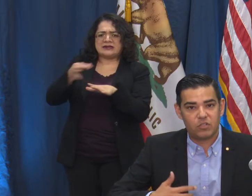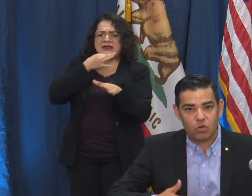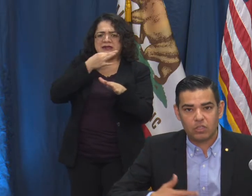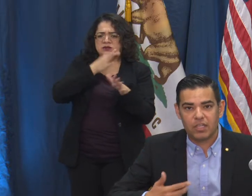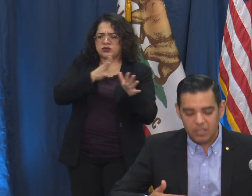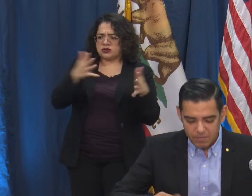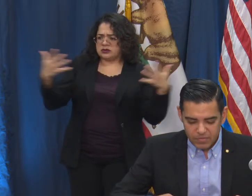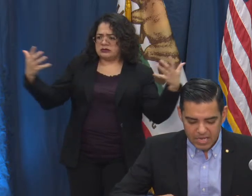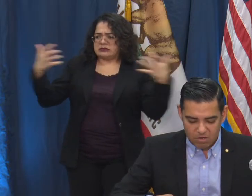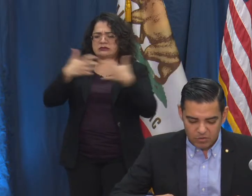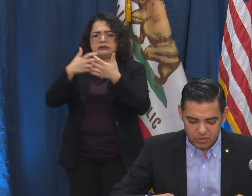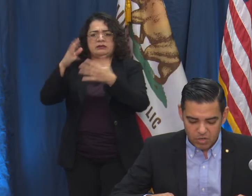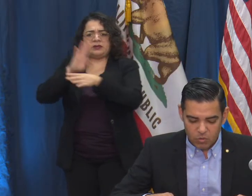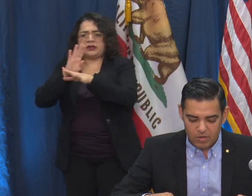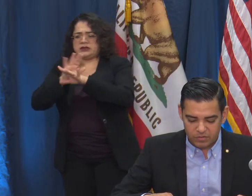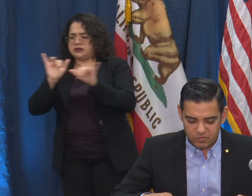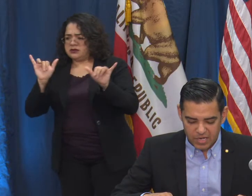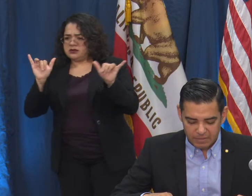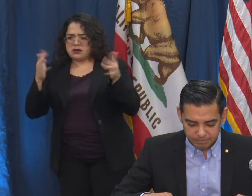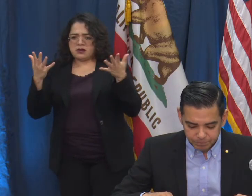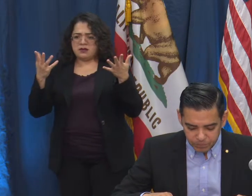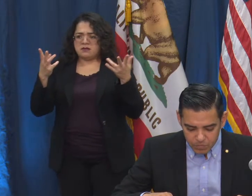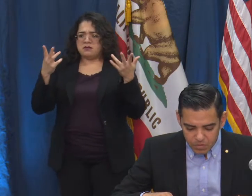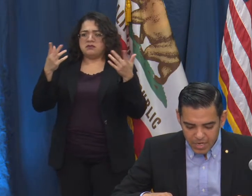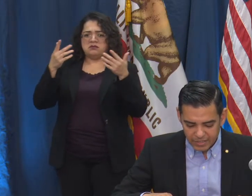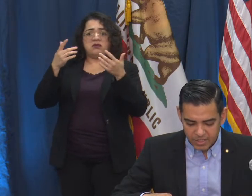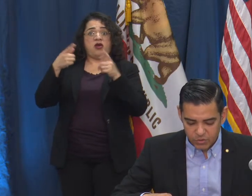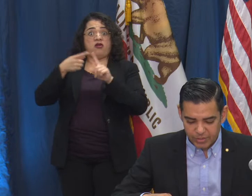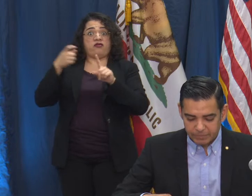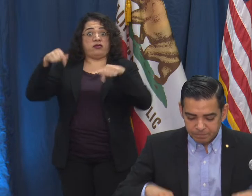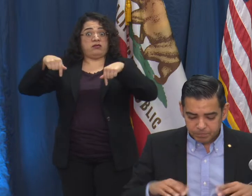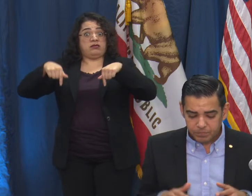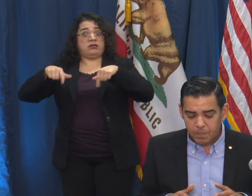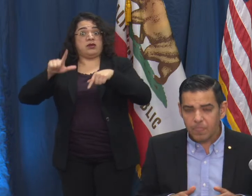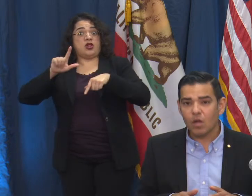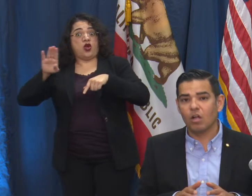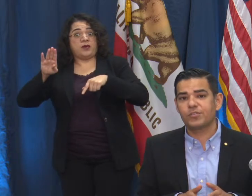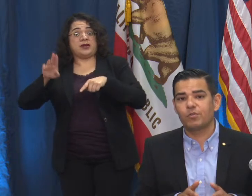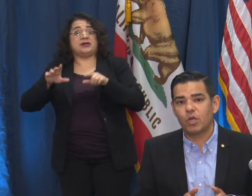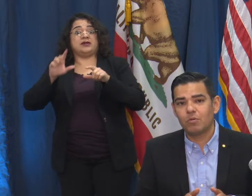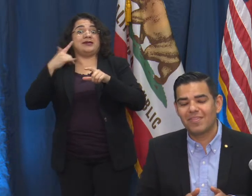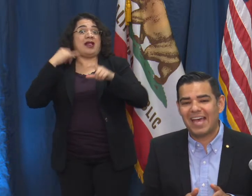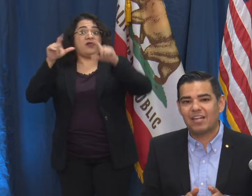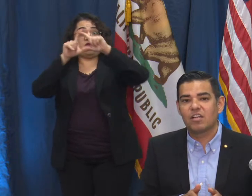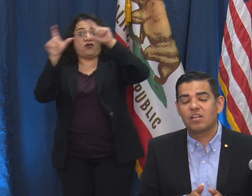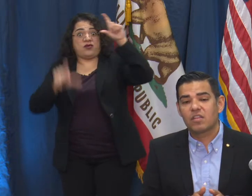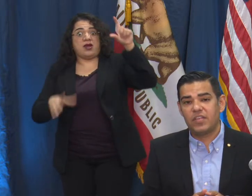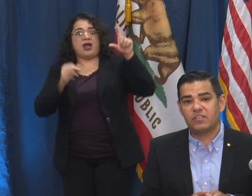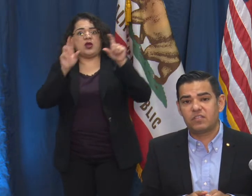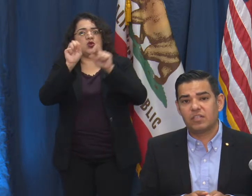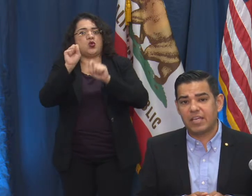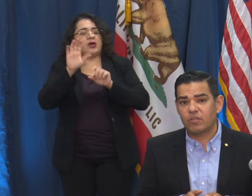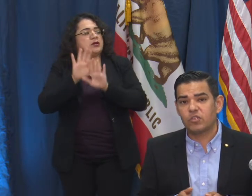internally and also across the state and country. Also note that later this